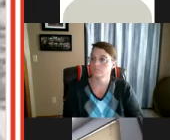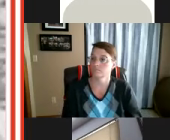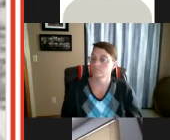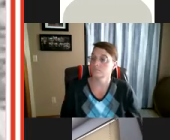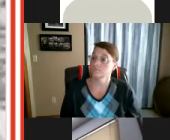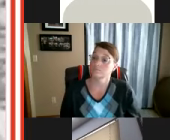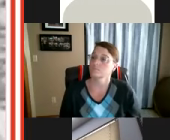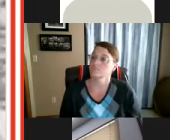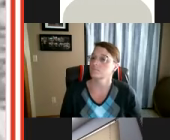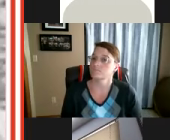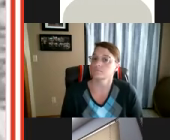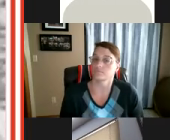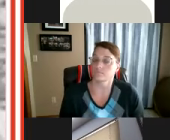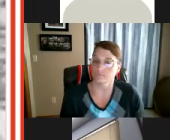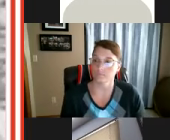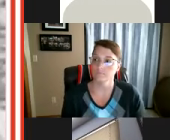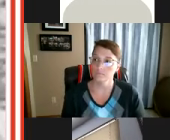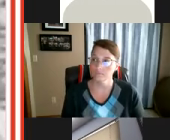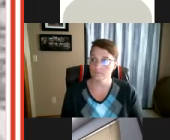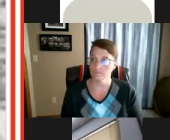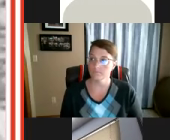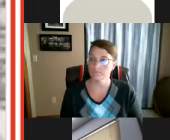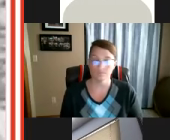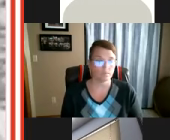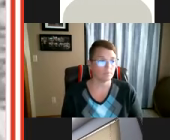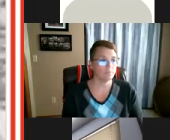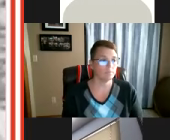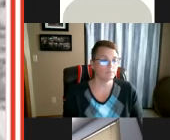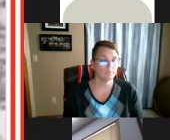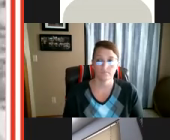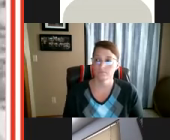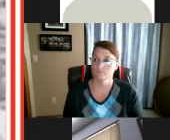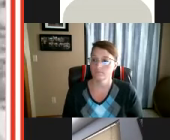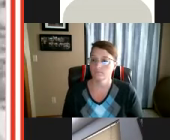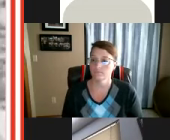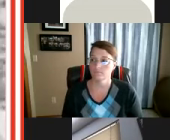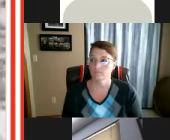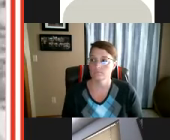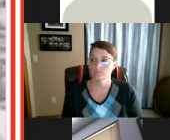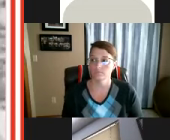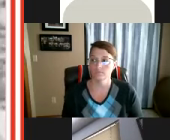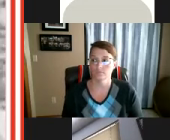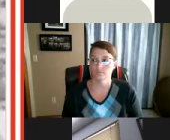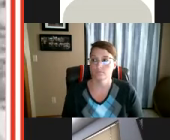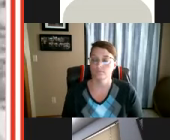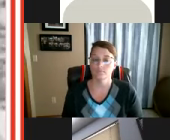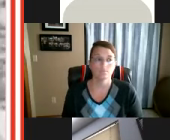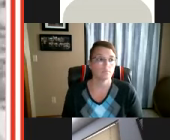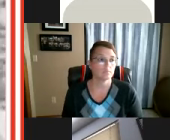in their protesting practices, we saw people with ASL interpreters that were able to come